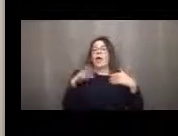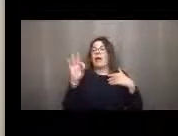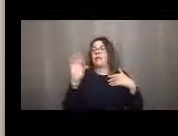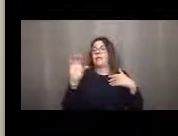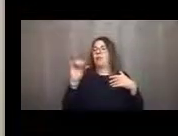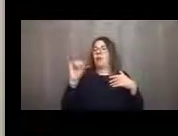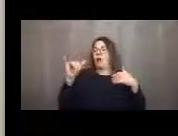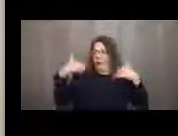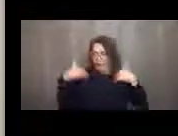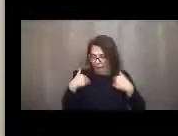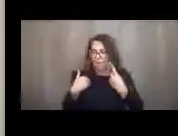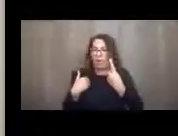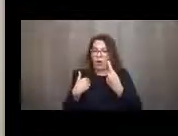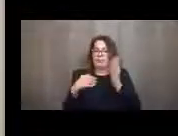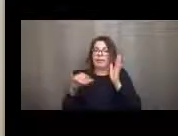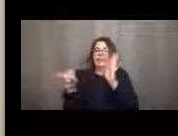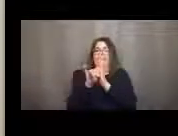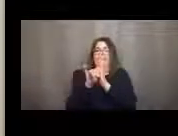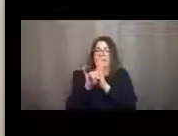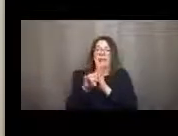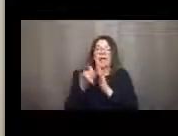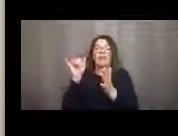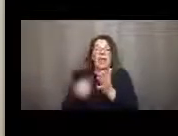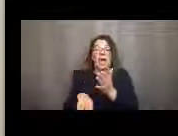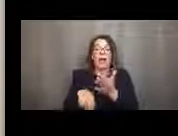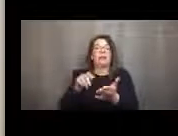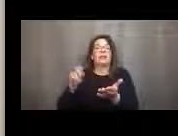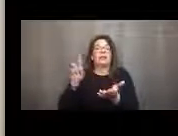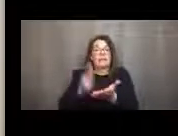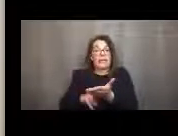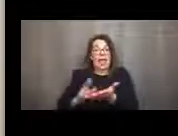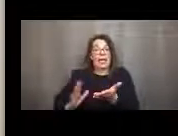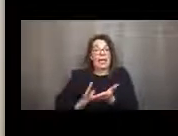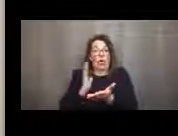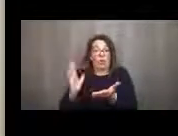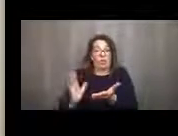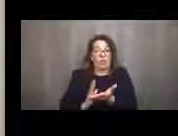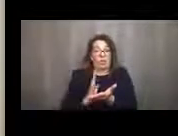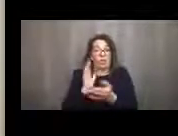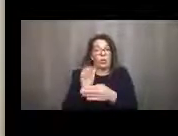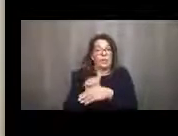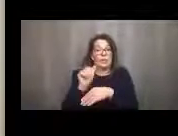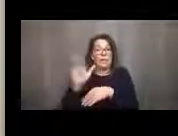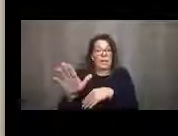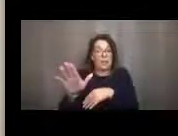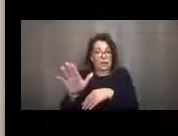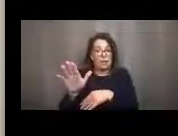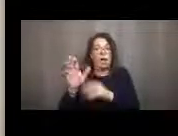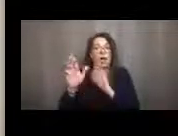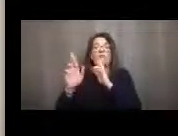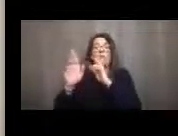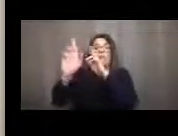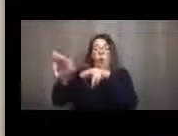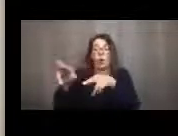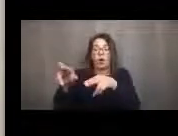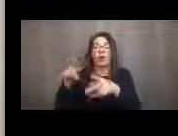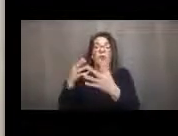the Institution FCOI signing official will submit a report through the eRA Commons FCOI Module.